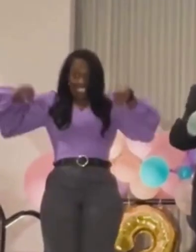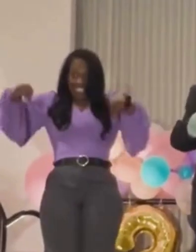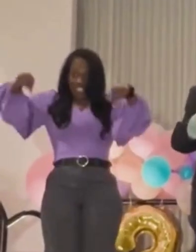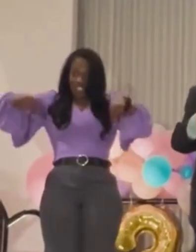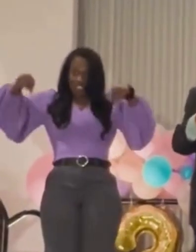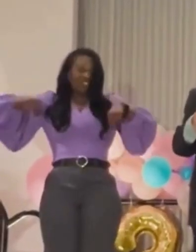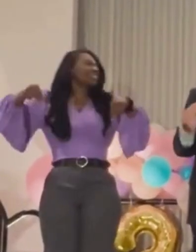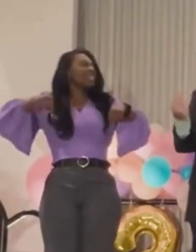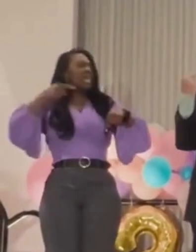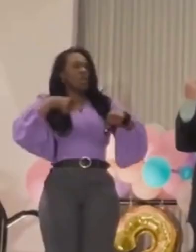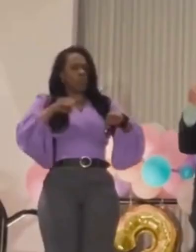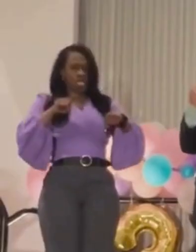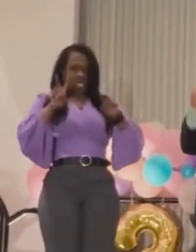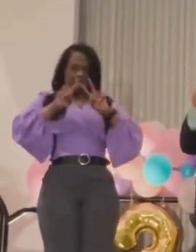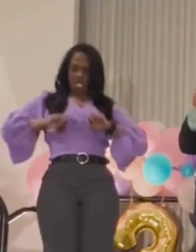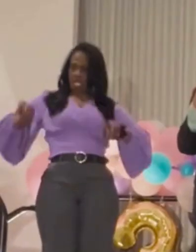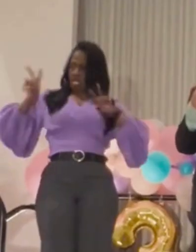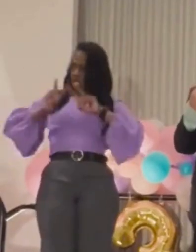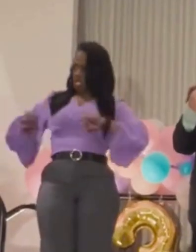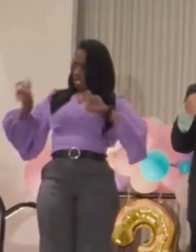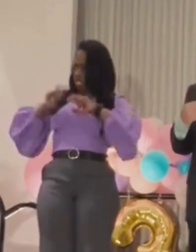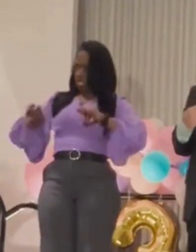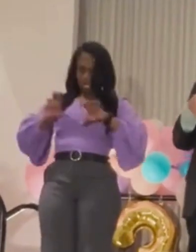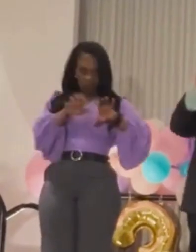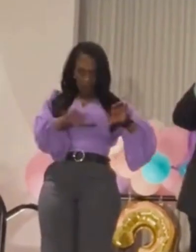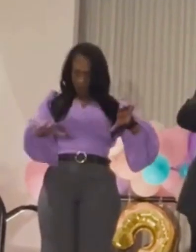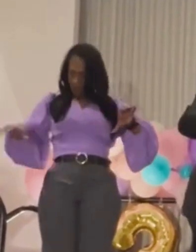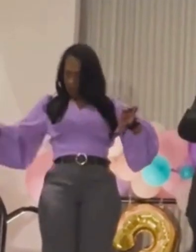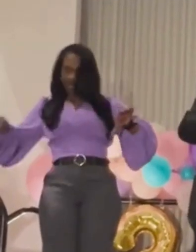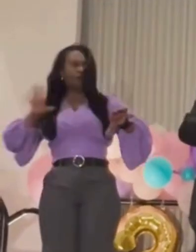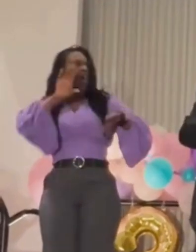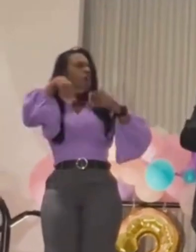and we can look at all of the technology that has happened since